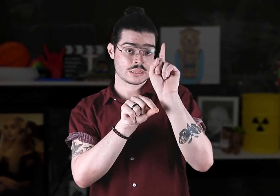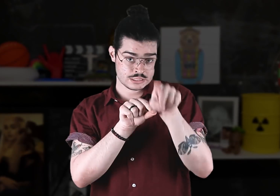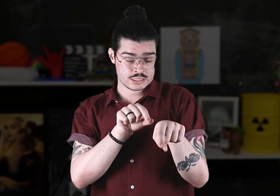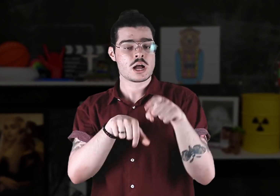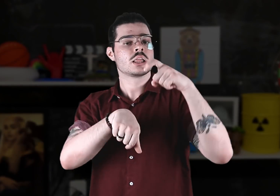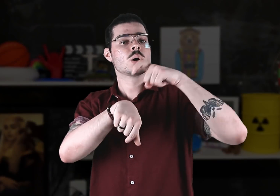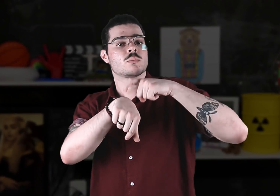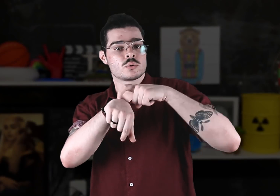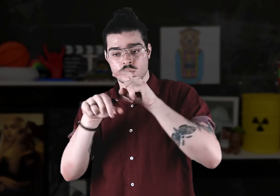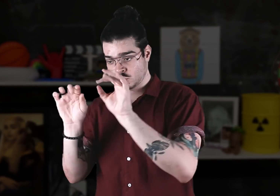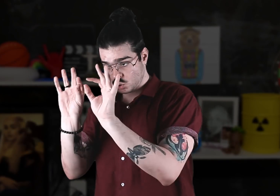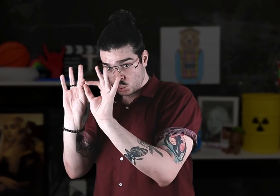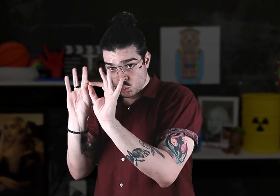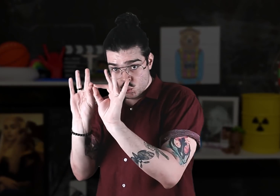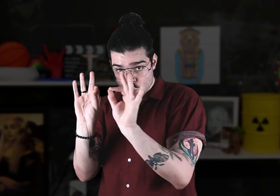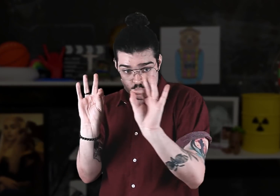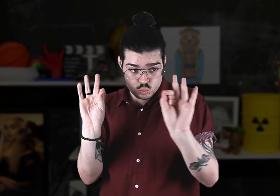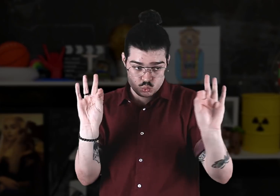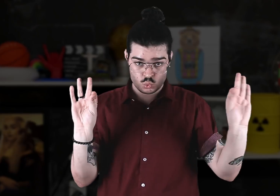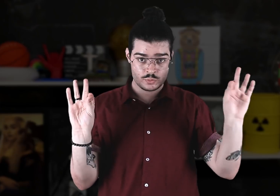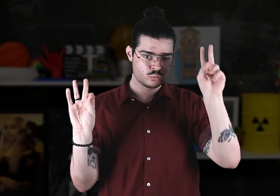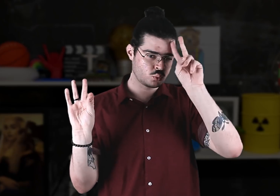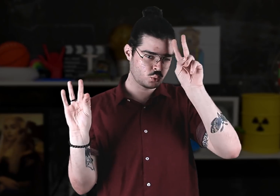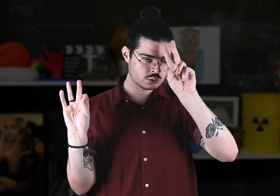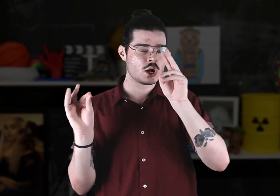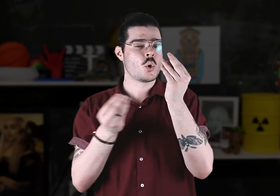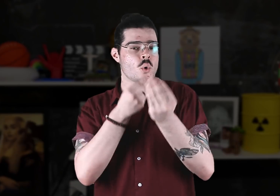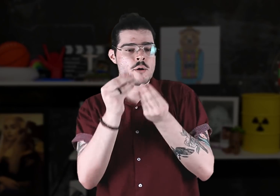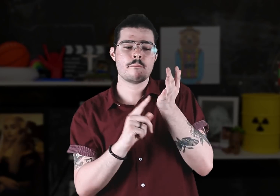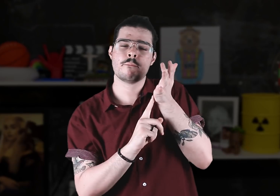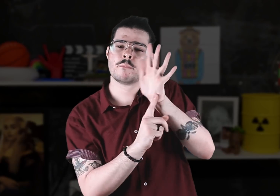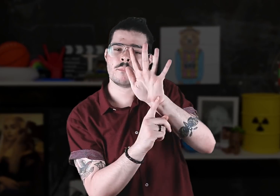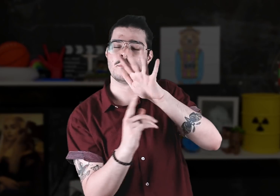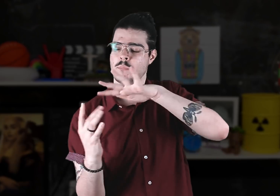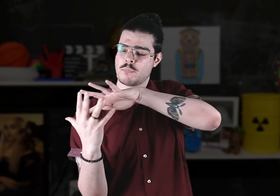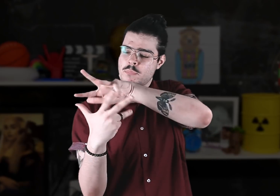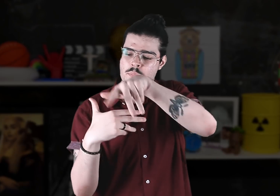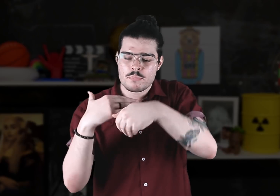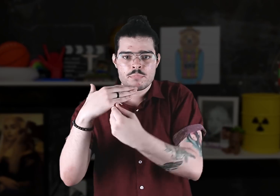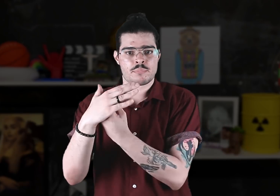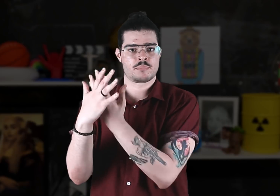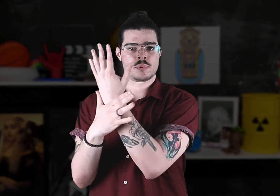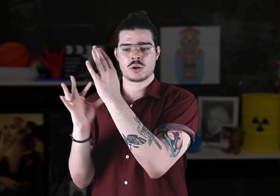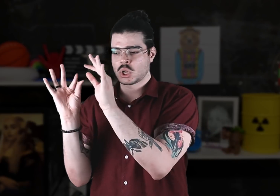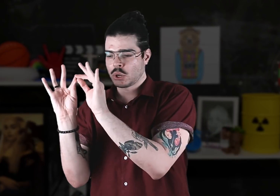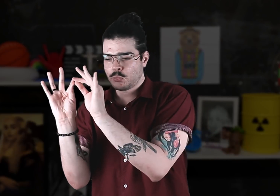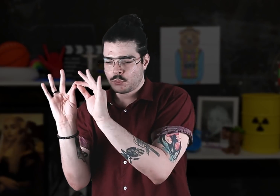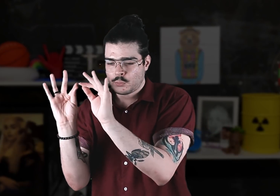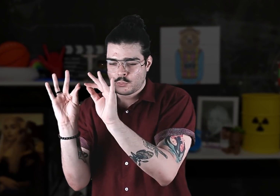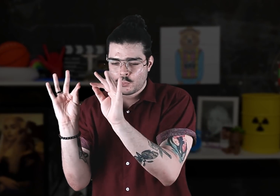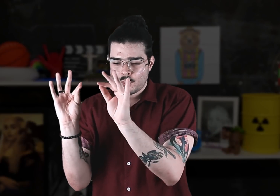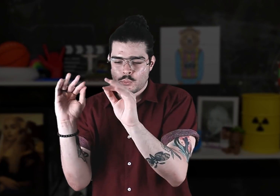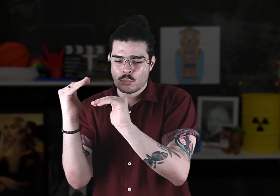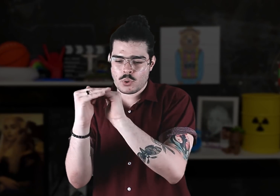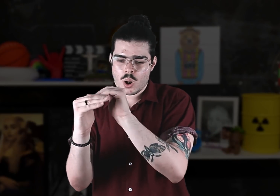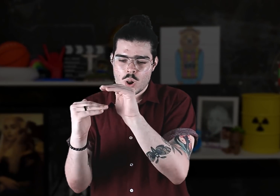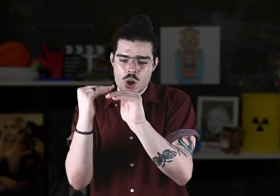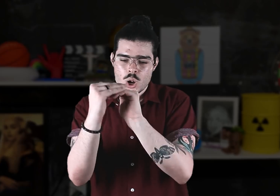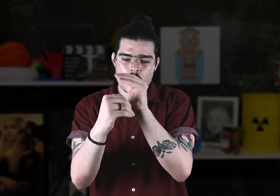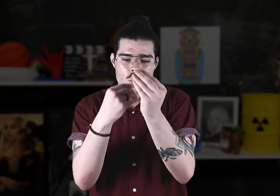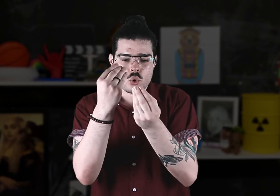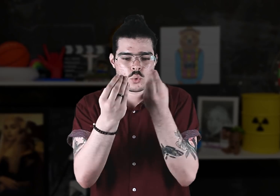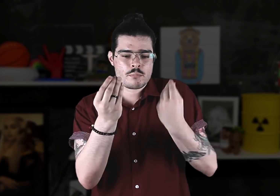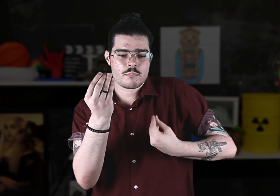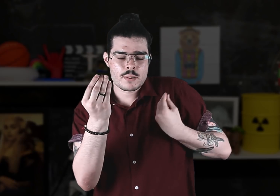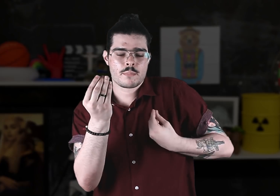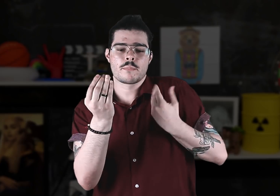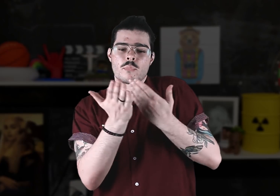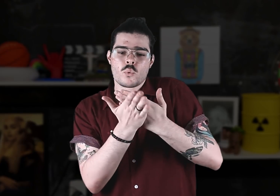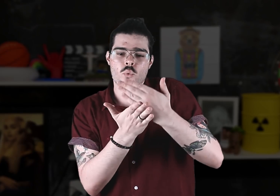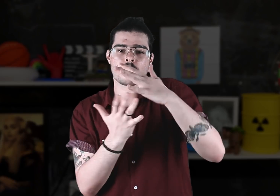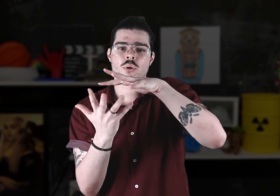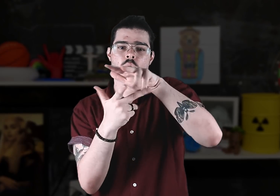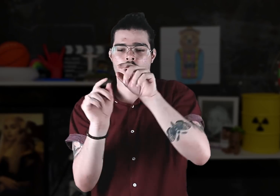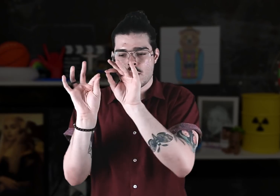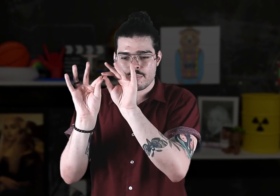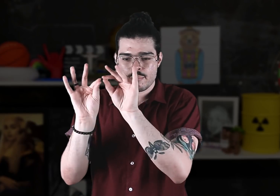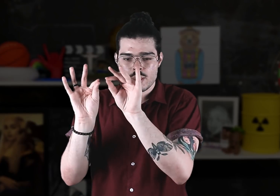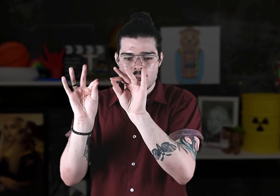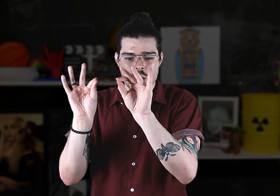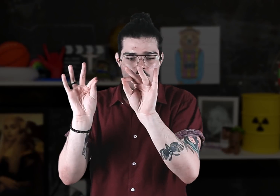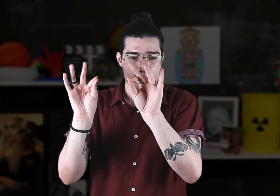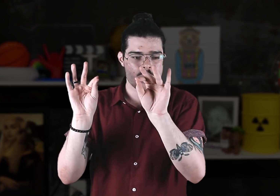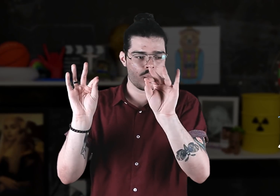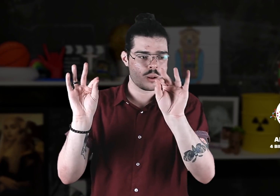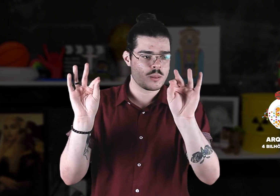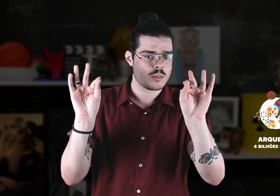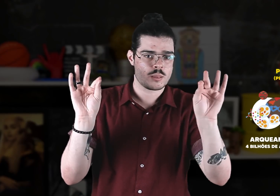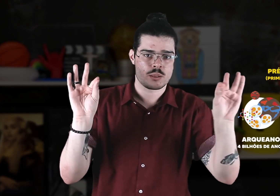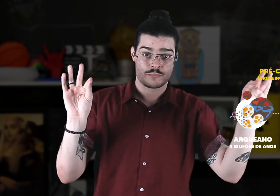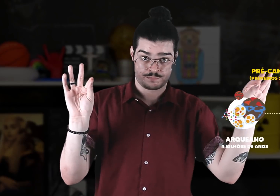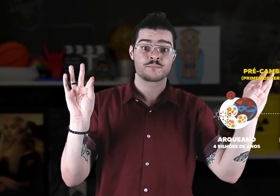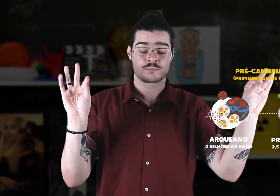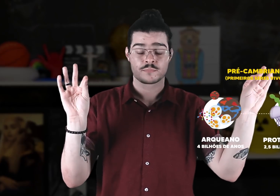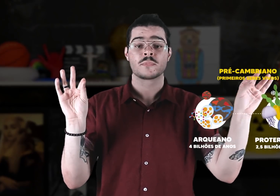it is a chronological history of the formation of the Earth, based on the development of terrestrial life, it